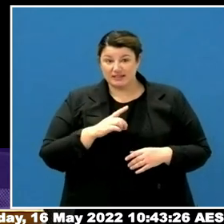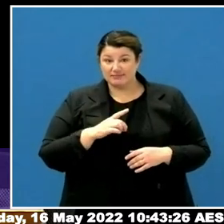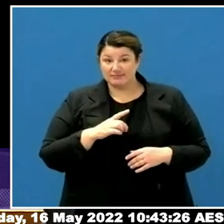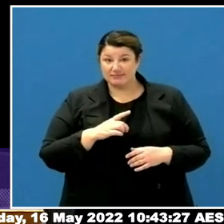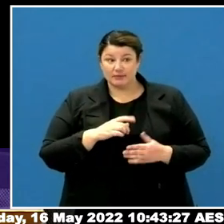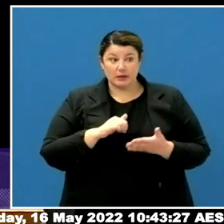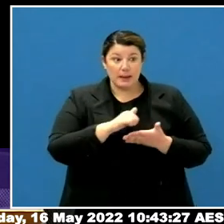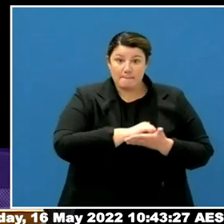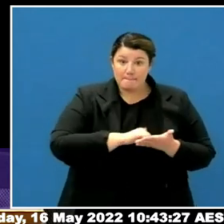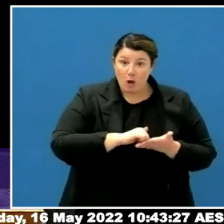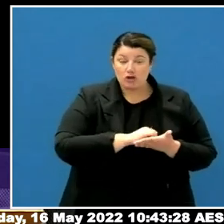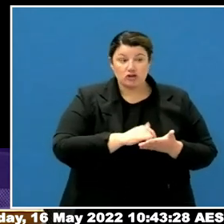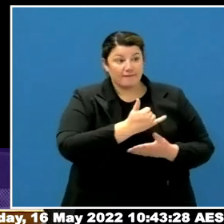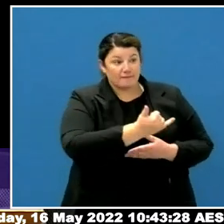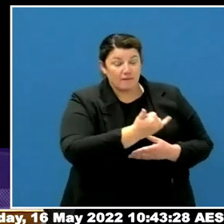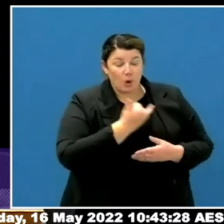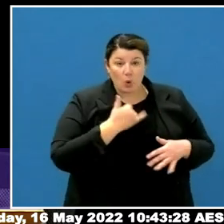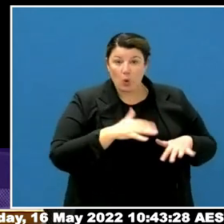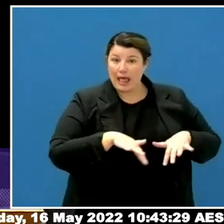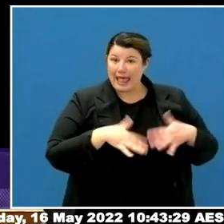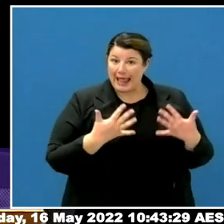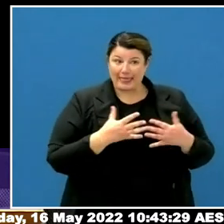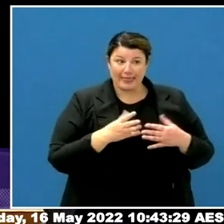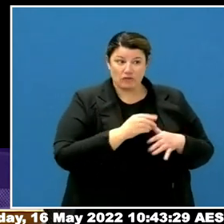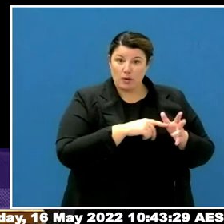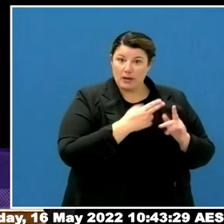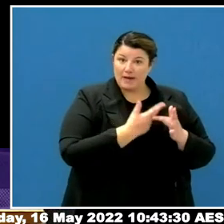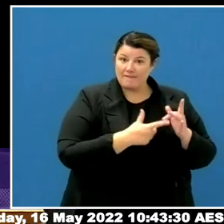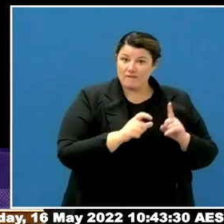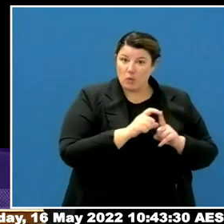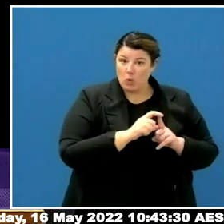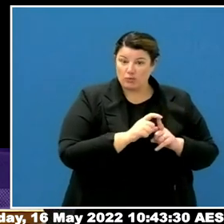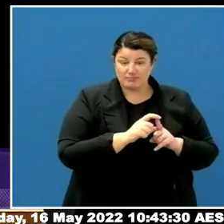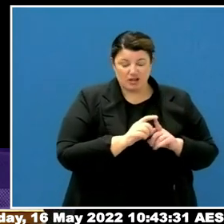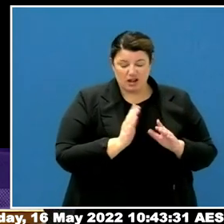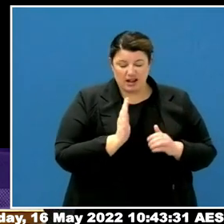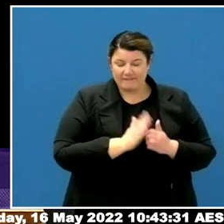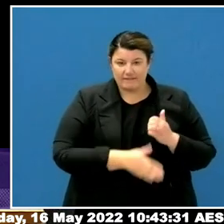apology for the abuse of Toby from the Afford organisation.